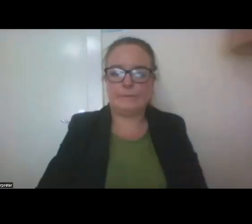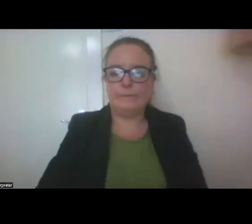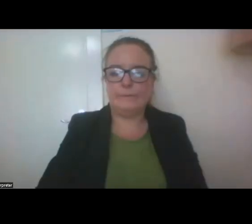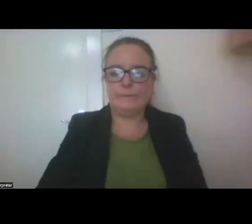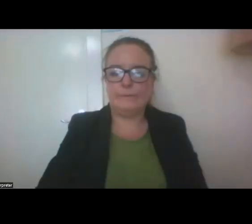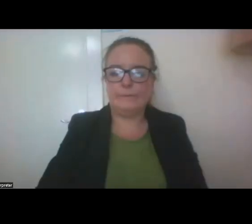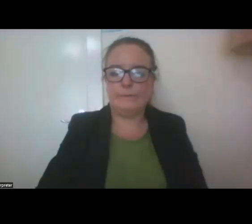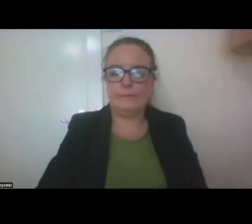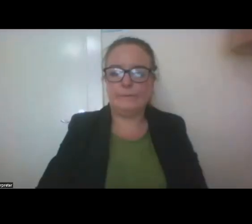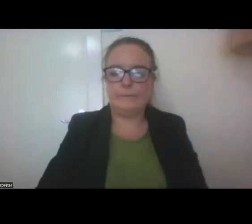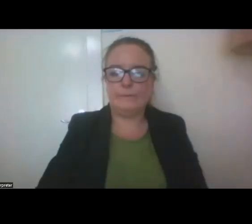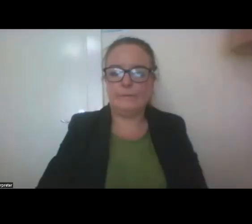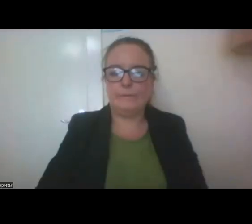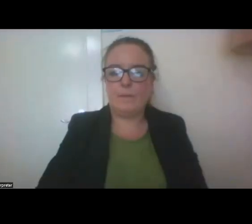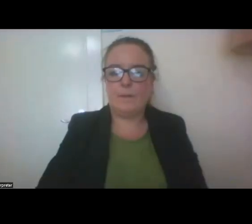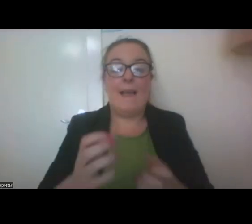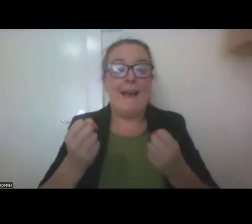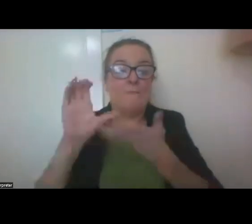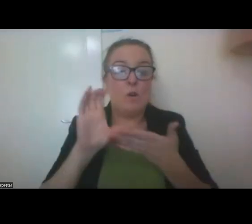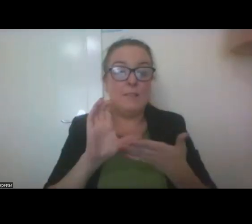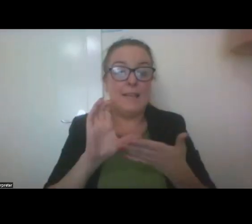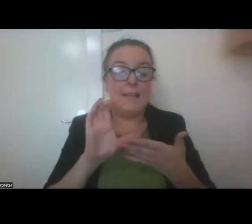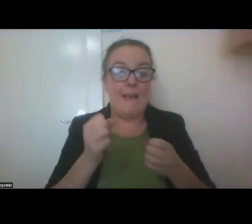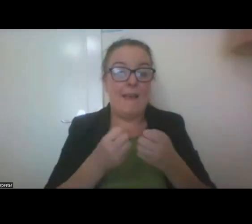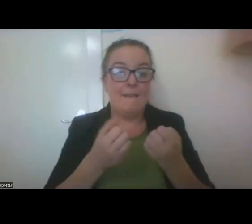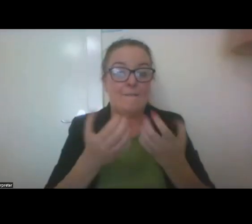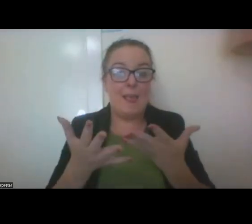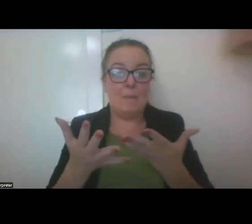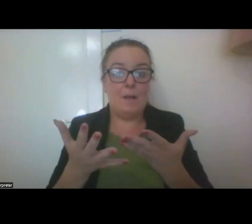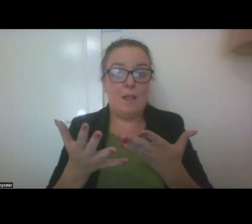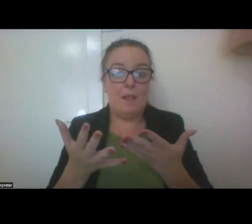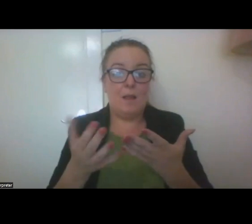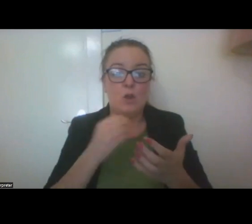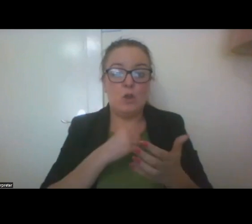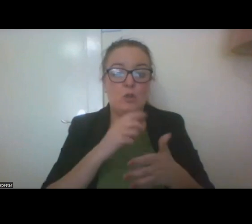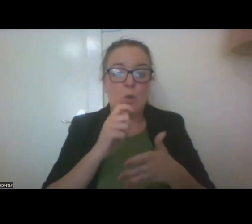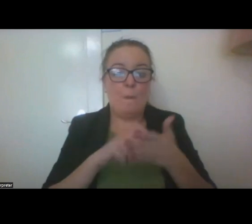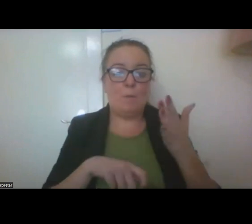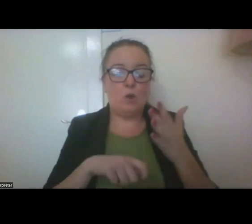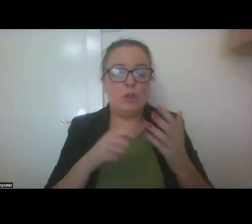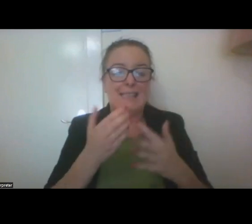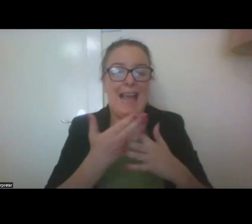God, I thought you knew all the answers to that question. Yes, there is and, in fact, yourself and myself